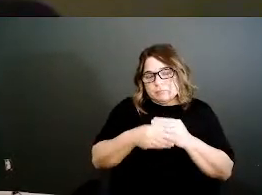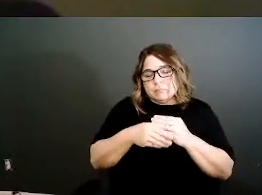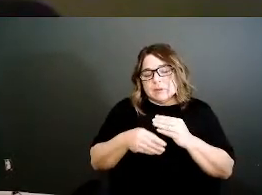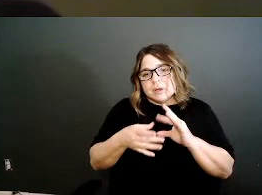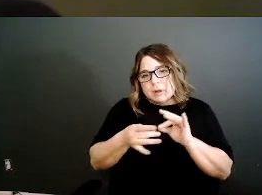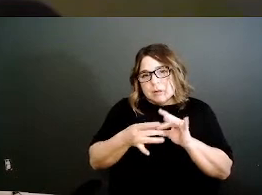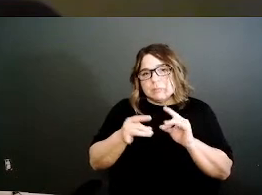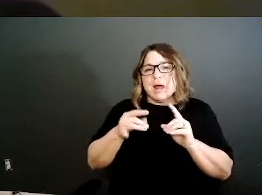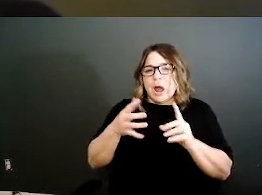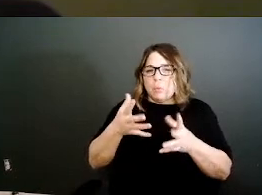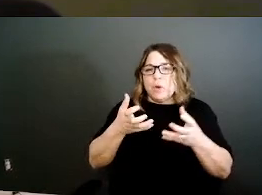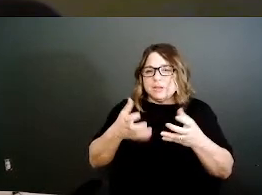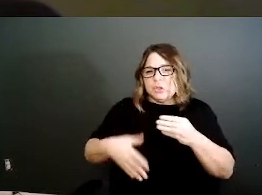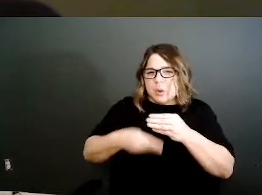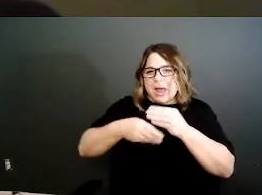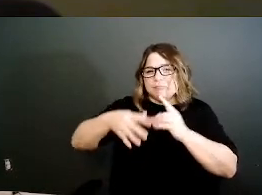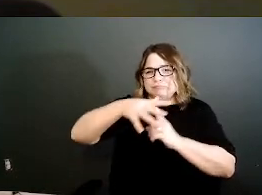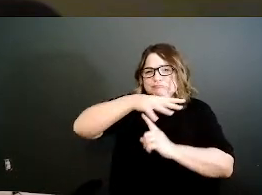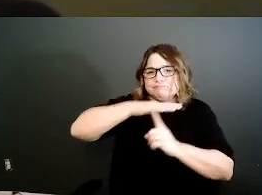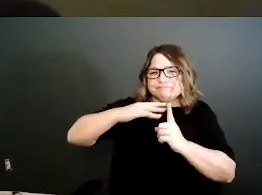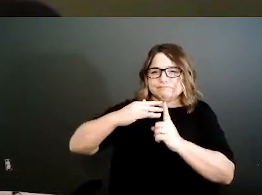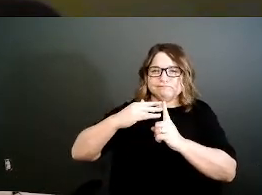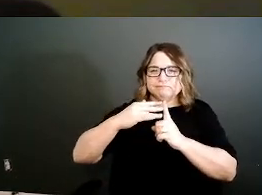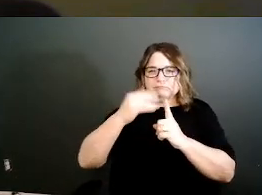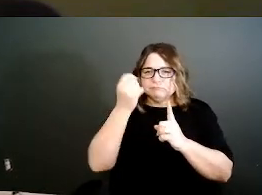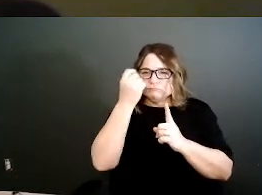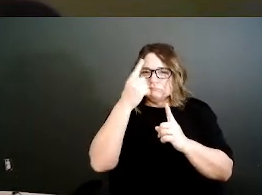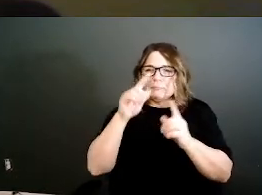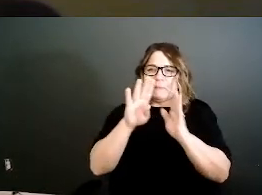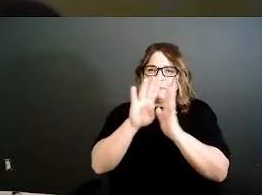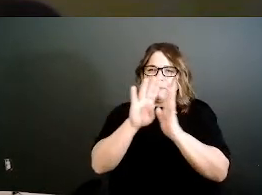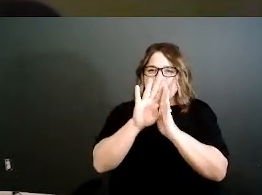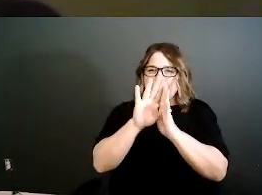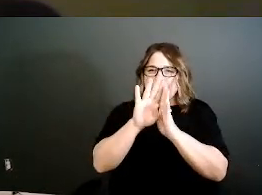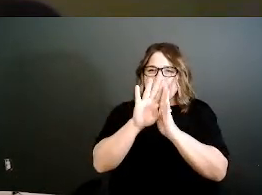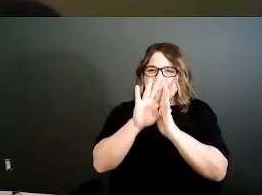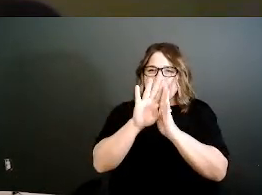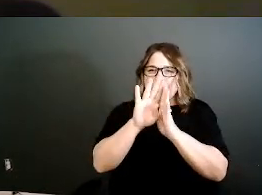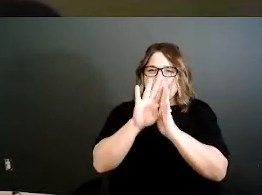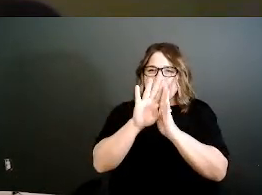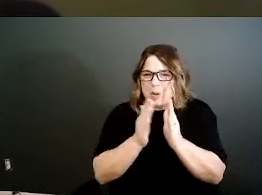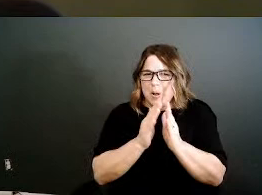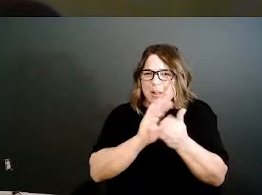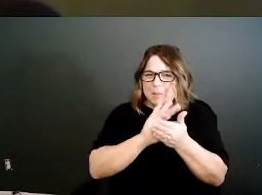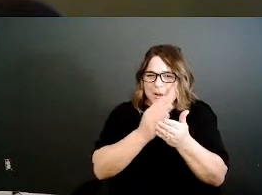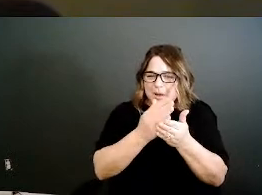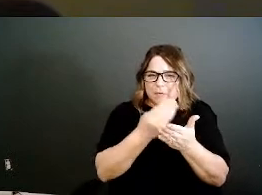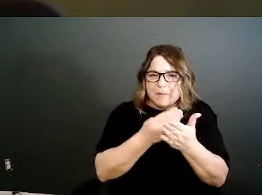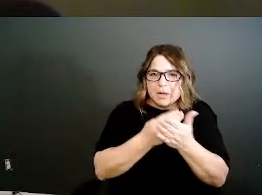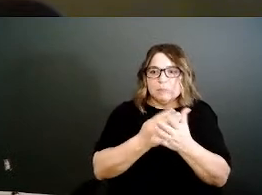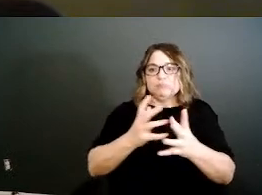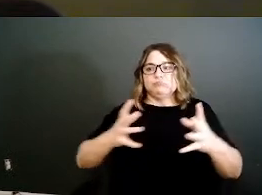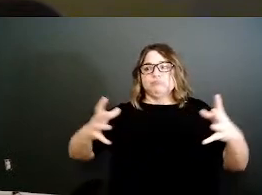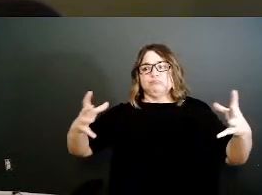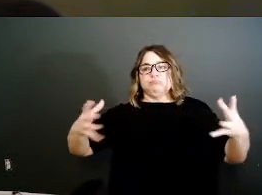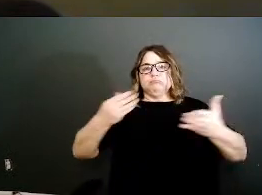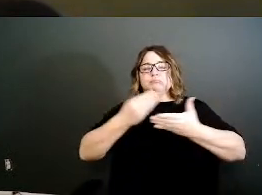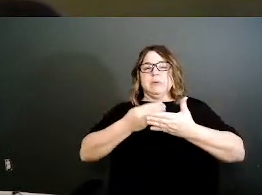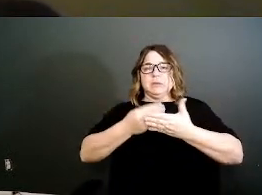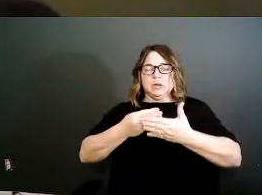BUT MEETING, AND A LOT OF INTENTIONAL WORK HAS GONE IN, I DO AGREE AND I THINK THAT THERE'S A LOT MORE TO DO TO PROVIDE A BETTER RESPONSE.